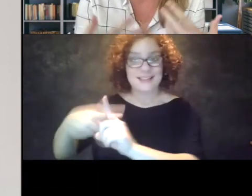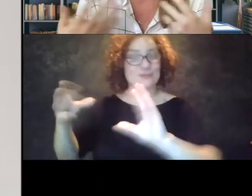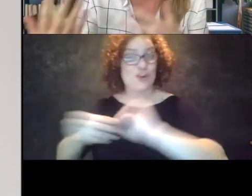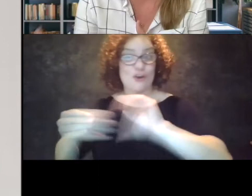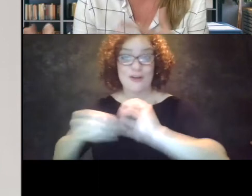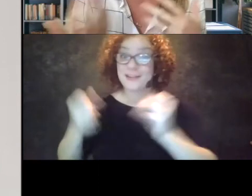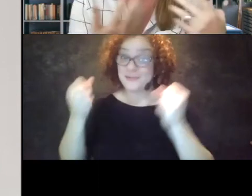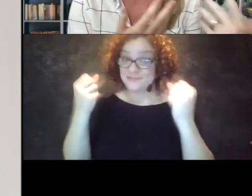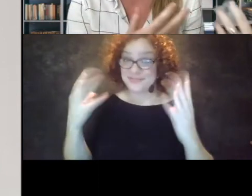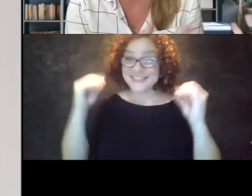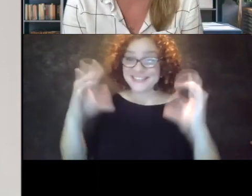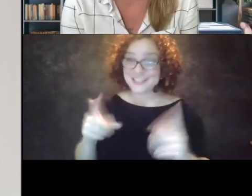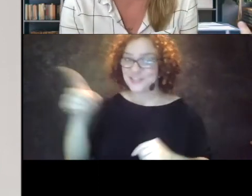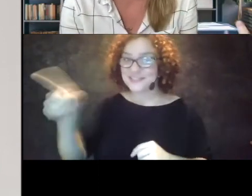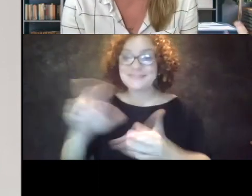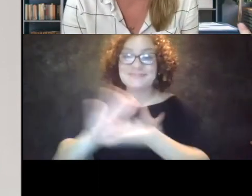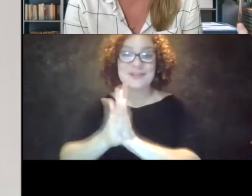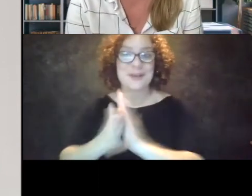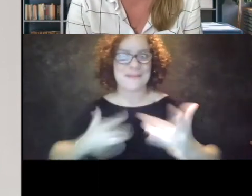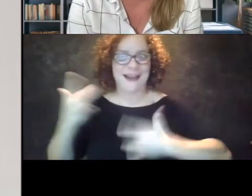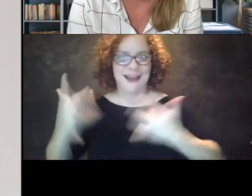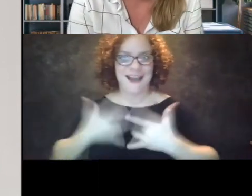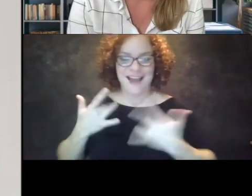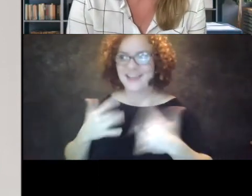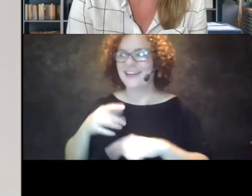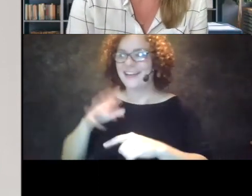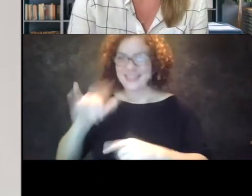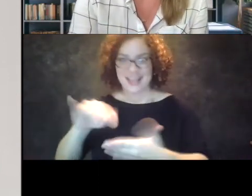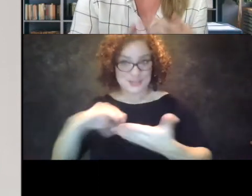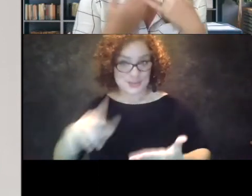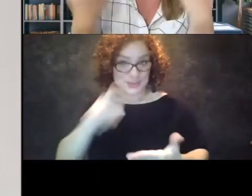that the student that was mainstreaming in their class said hi to them. And to me, I